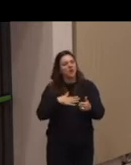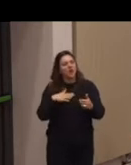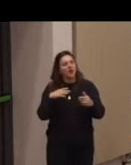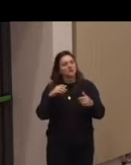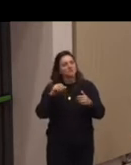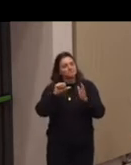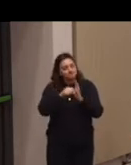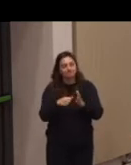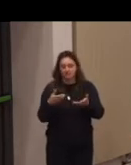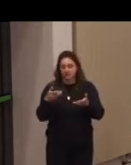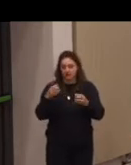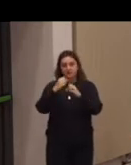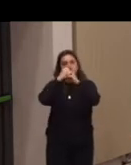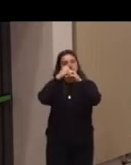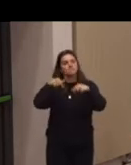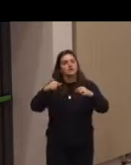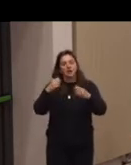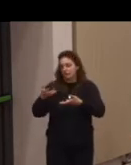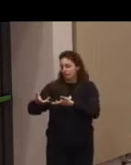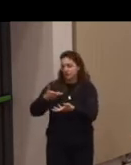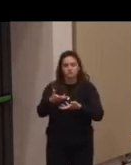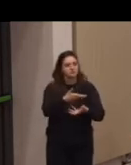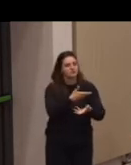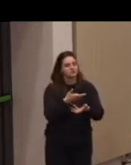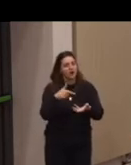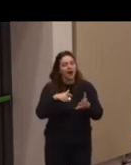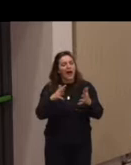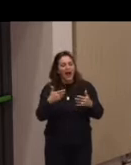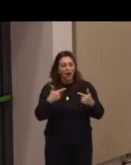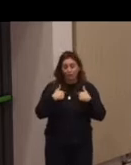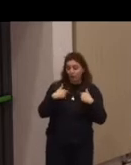that I will share with you, it's fully accessible, it shows consultation with children with disabilities